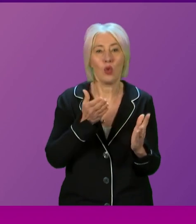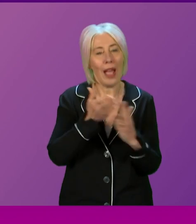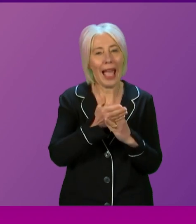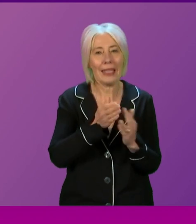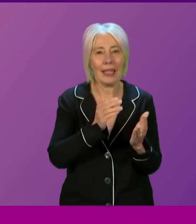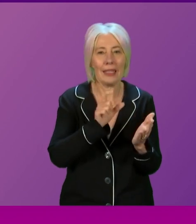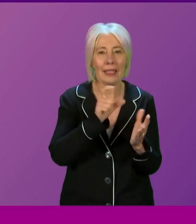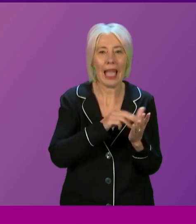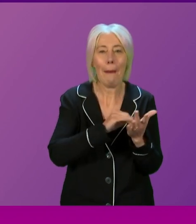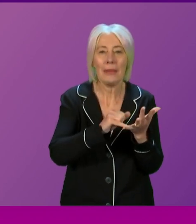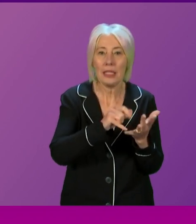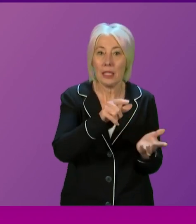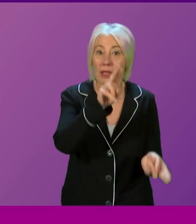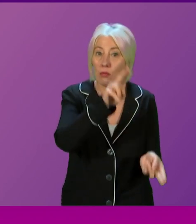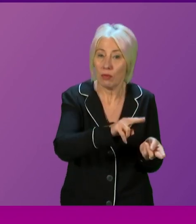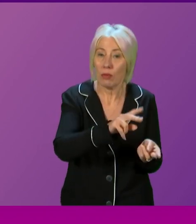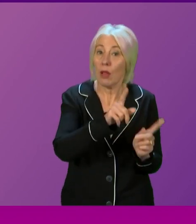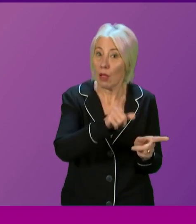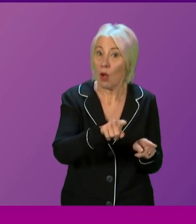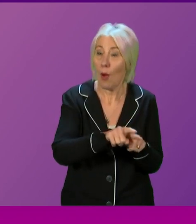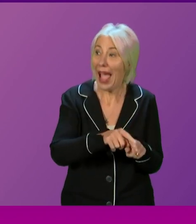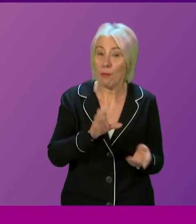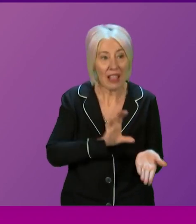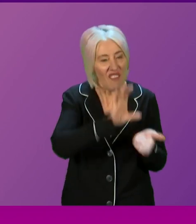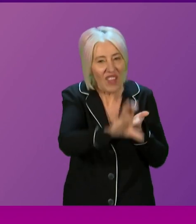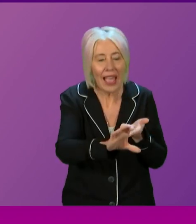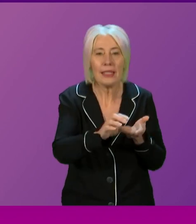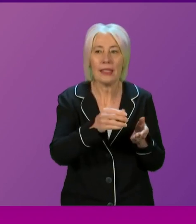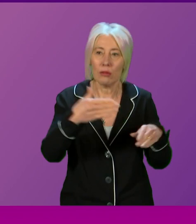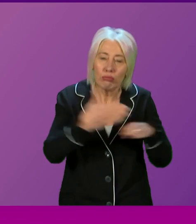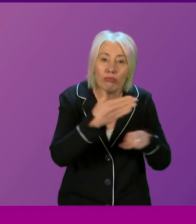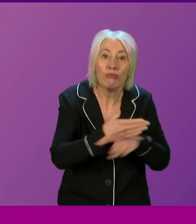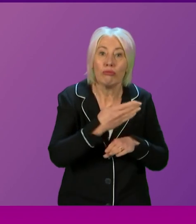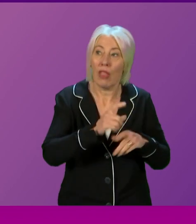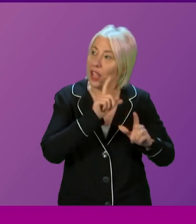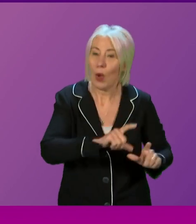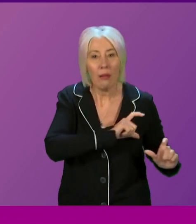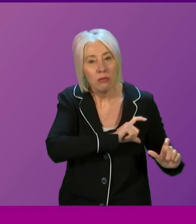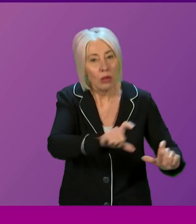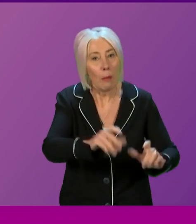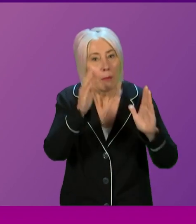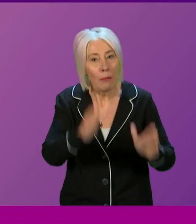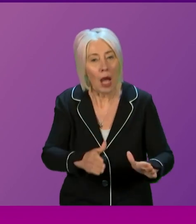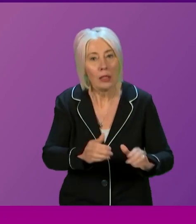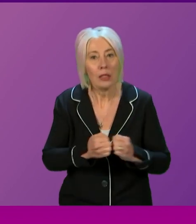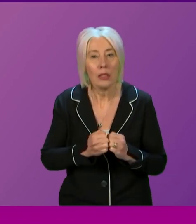That is down to investment and the actions that have been taken, which is why it is so important that we continue with that.